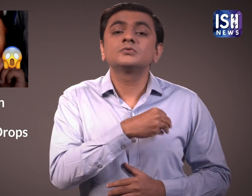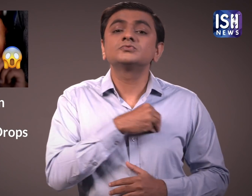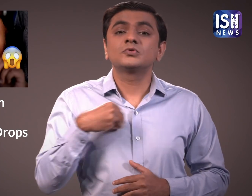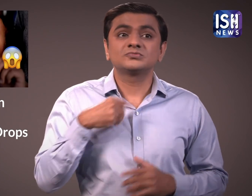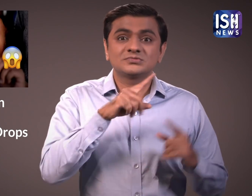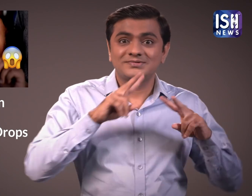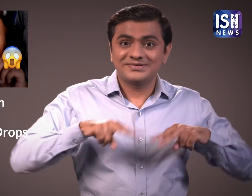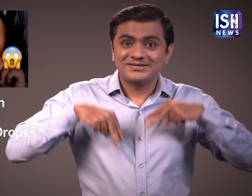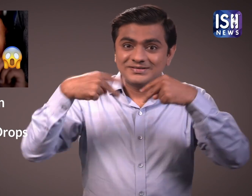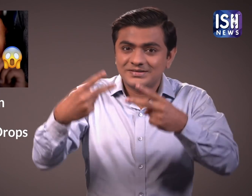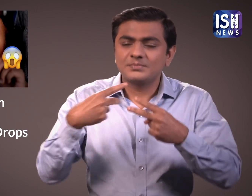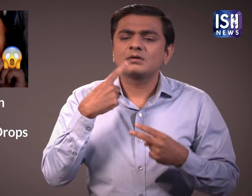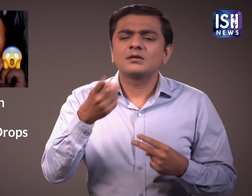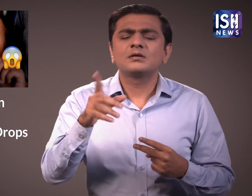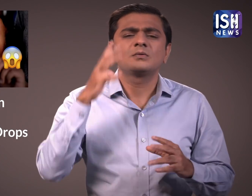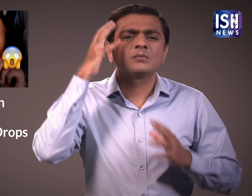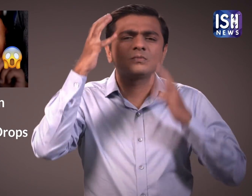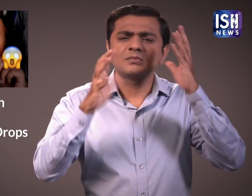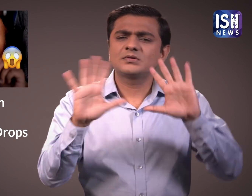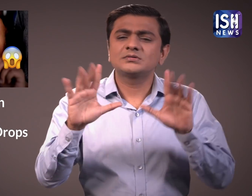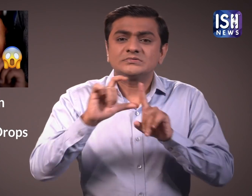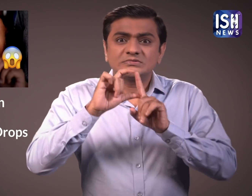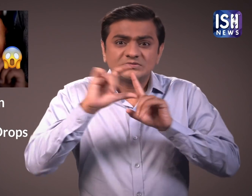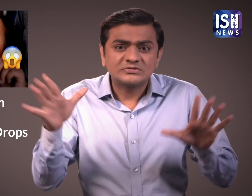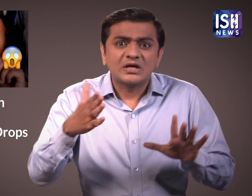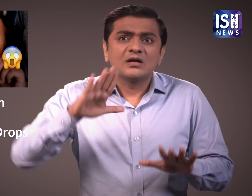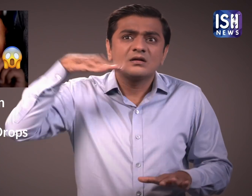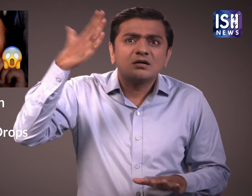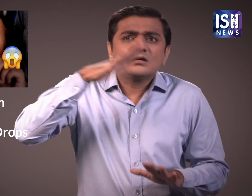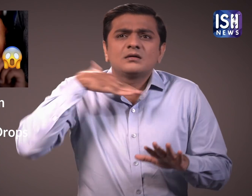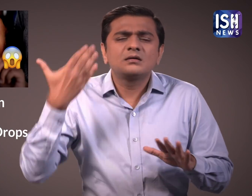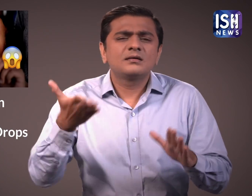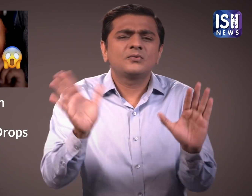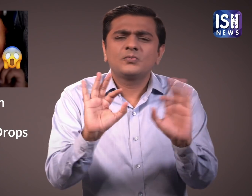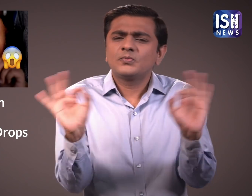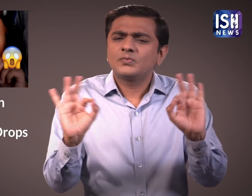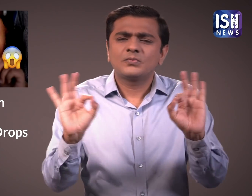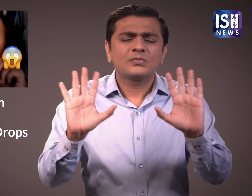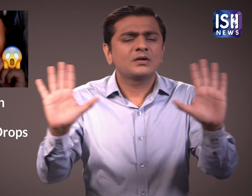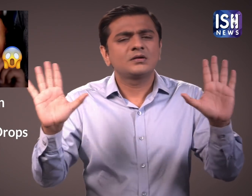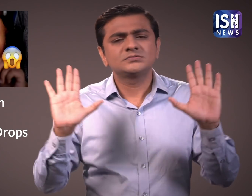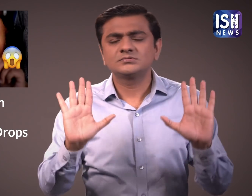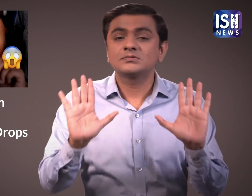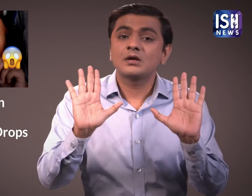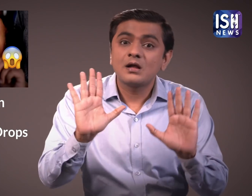Kamble said, though it is not fatal,